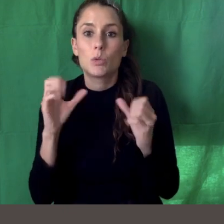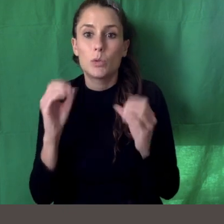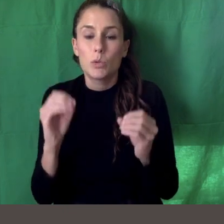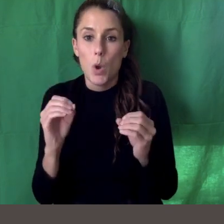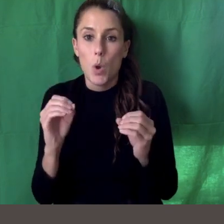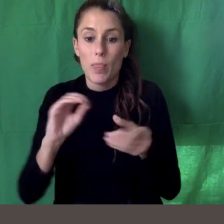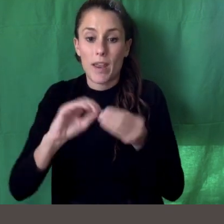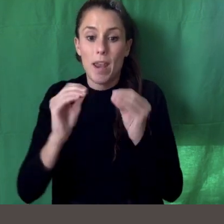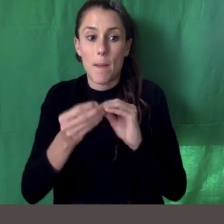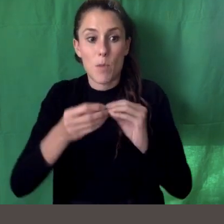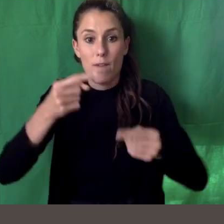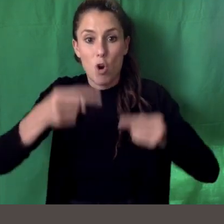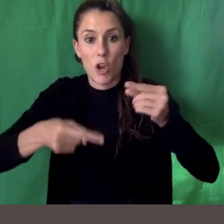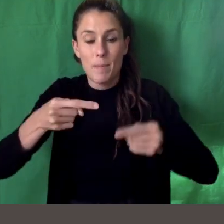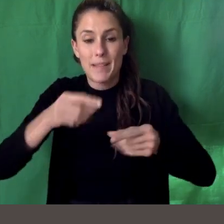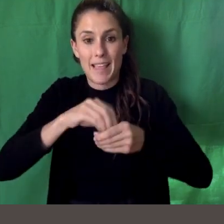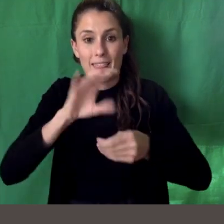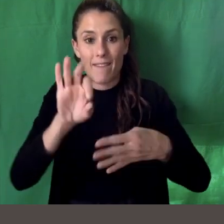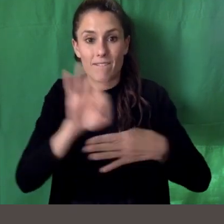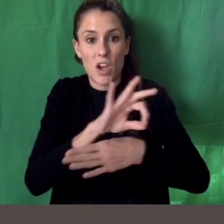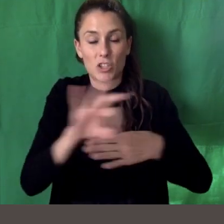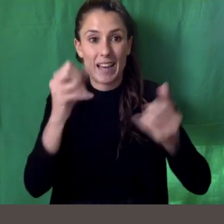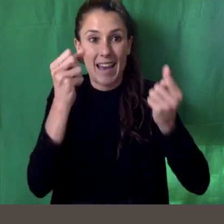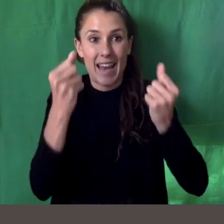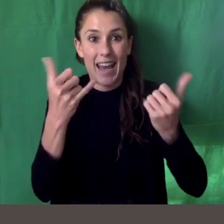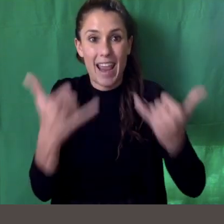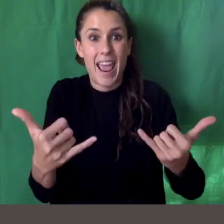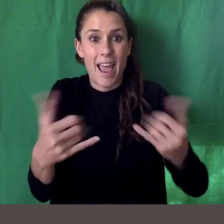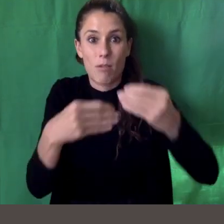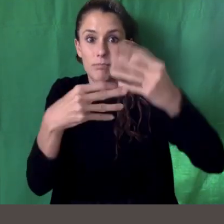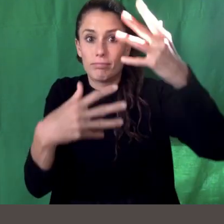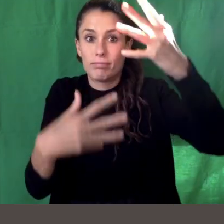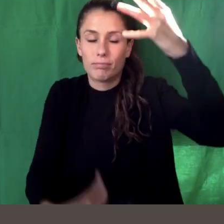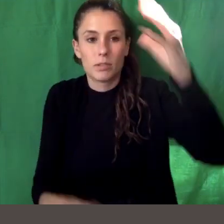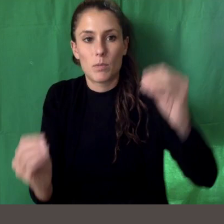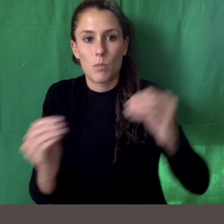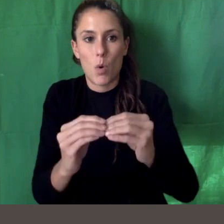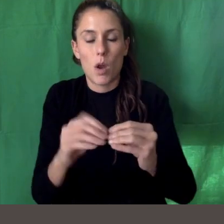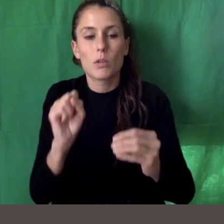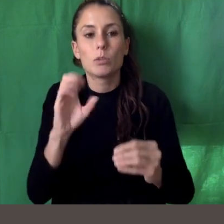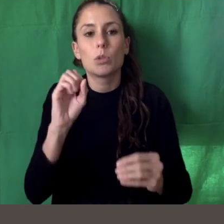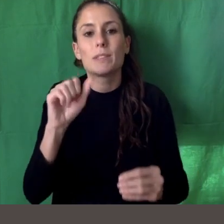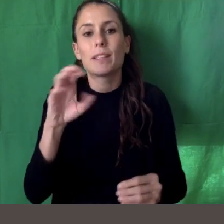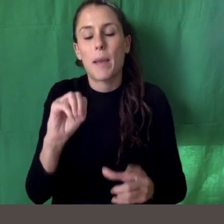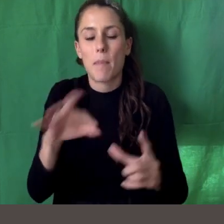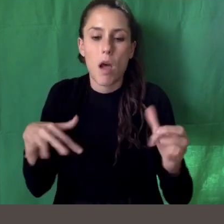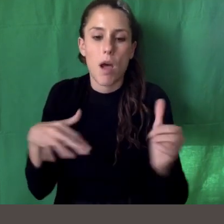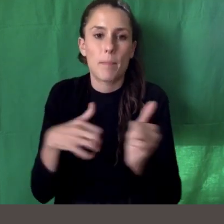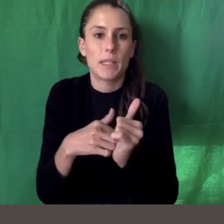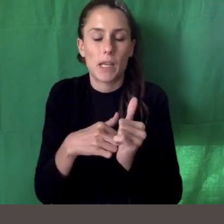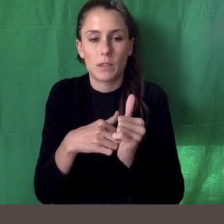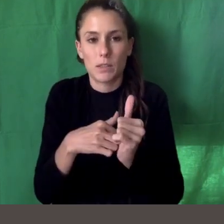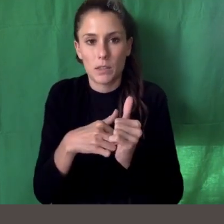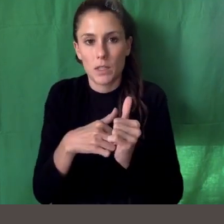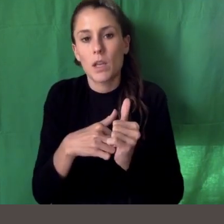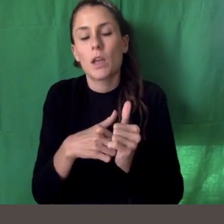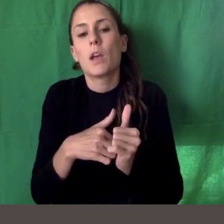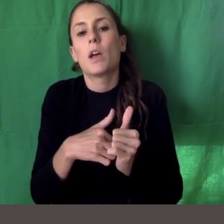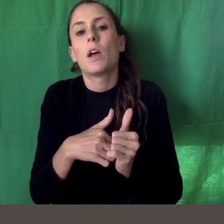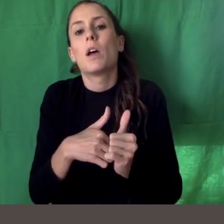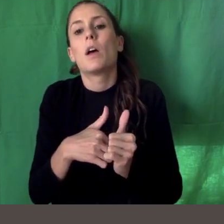of arguments going into that function has grown significantly. So Sam updates the client and